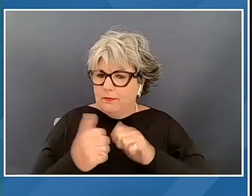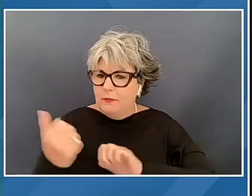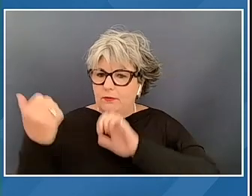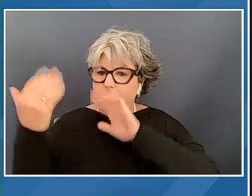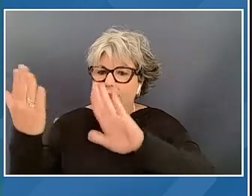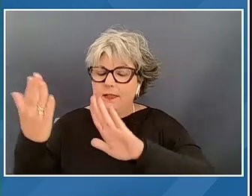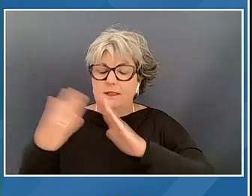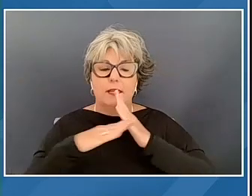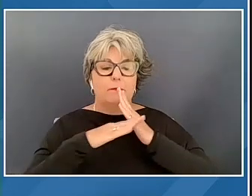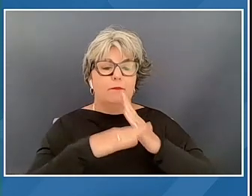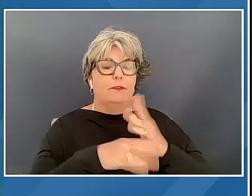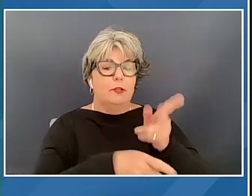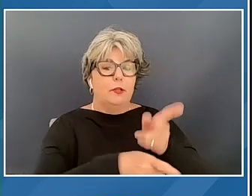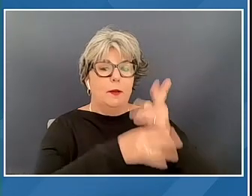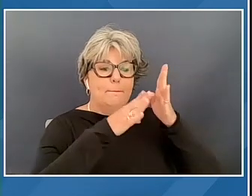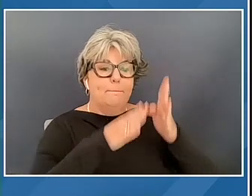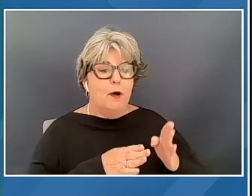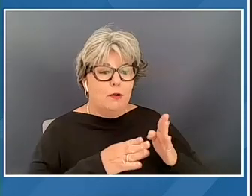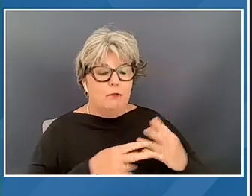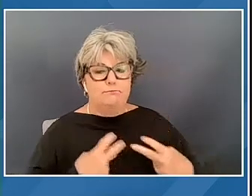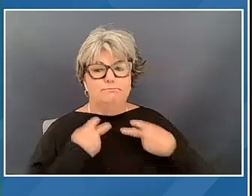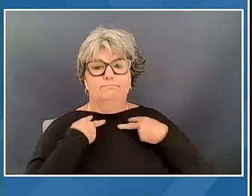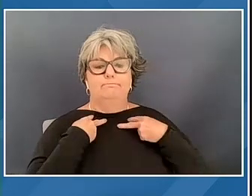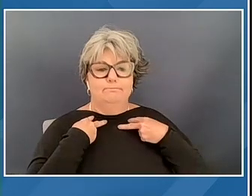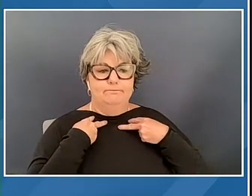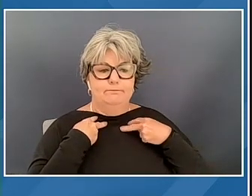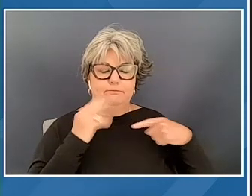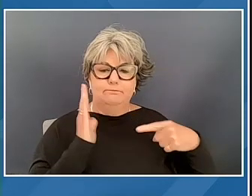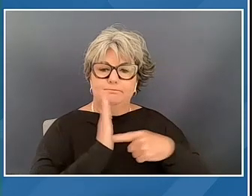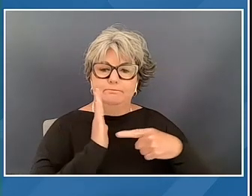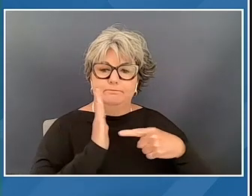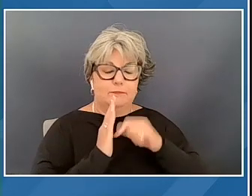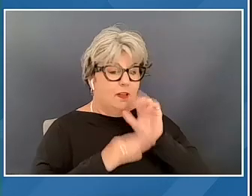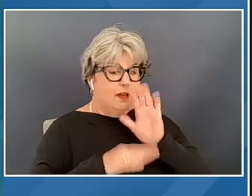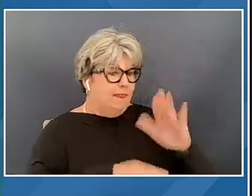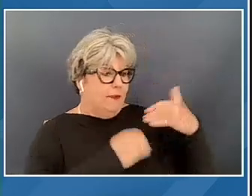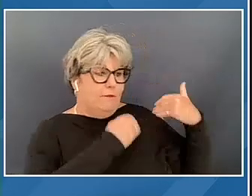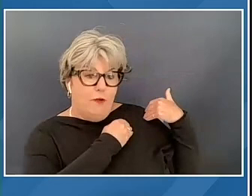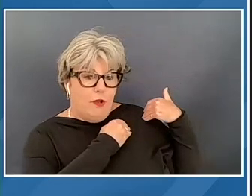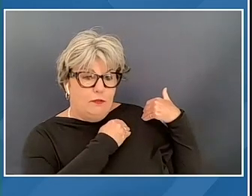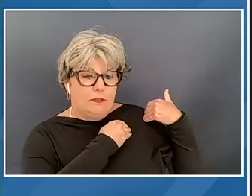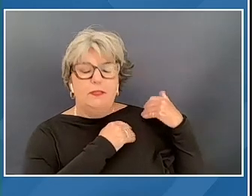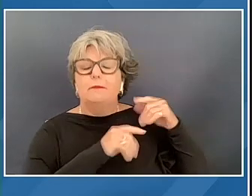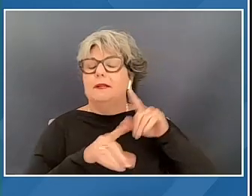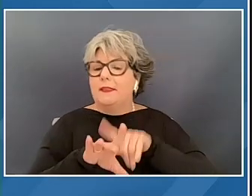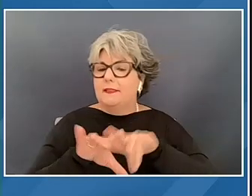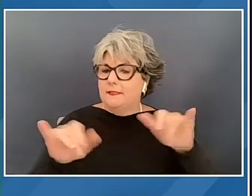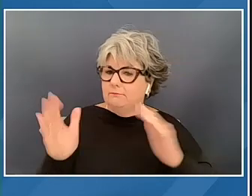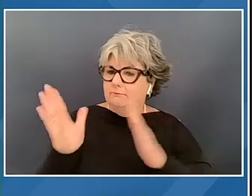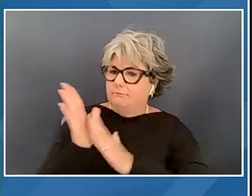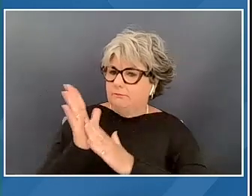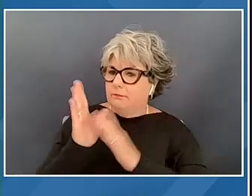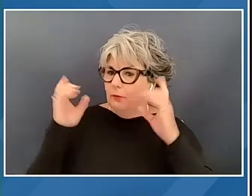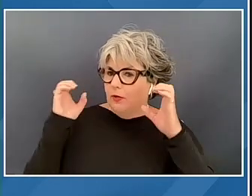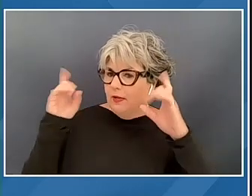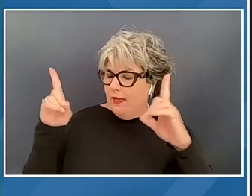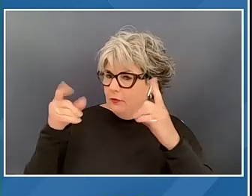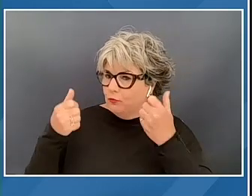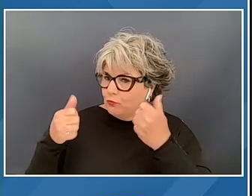borrowers mired in debt through no fault of their own. And while we applaud recent efforts to try to retroactively address